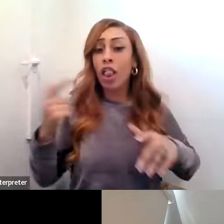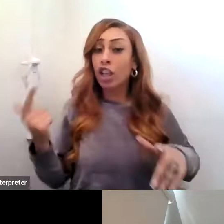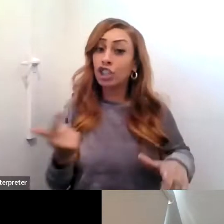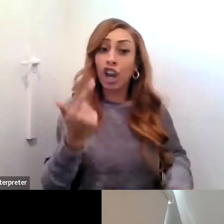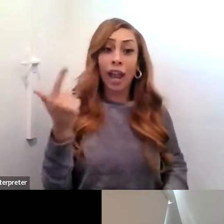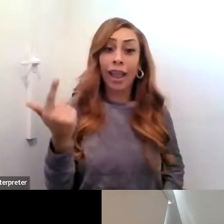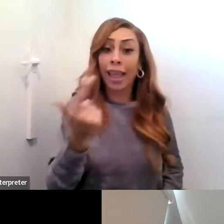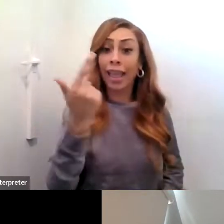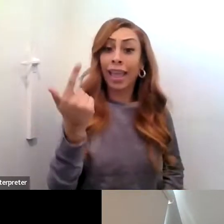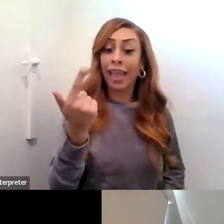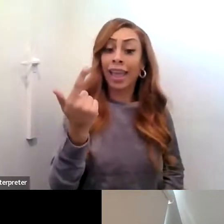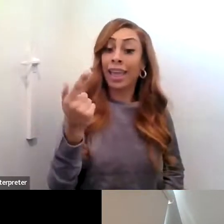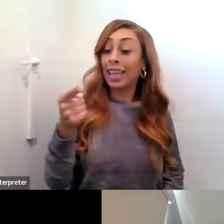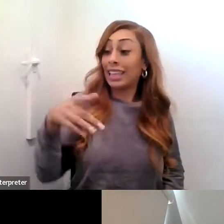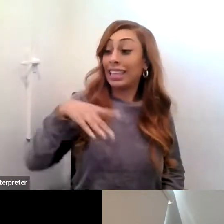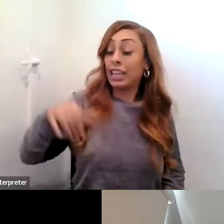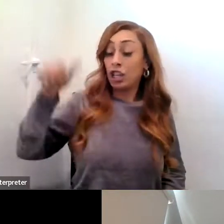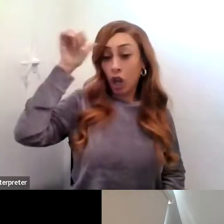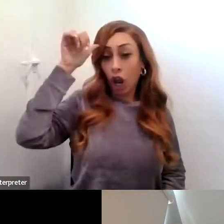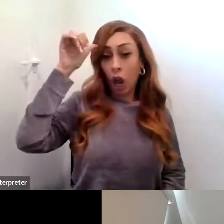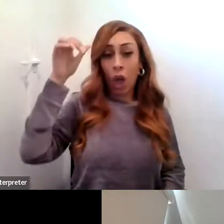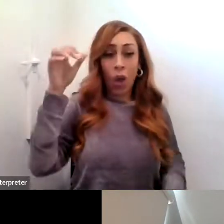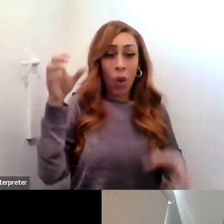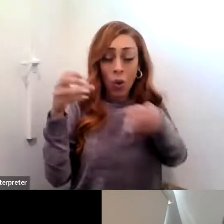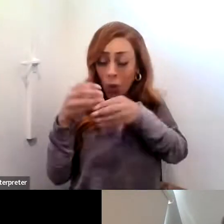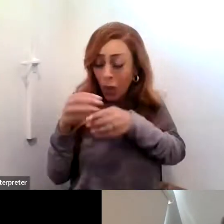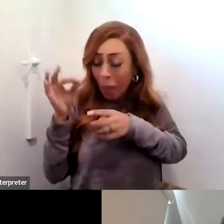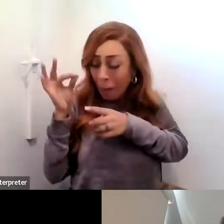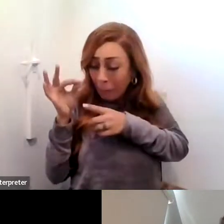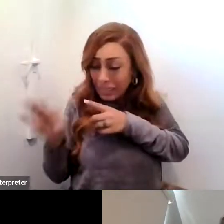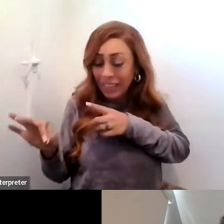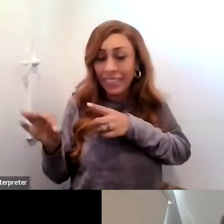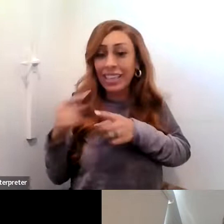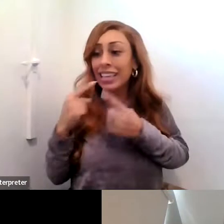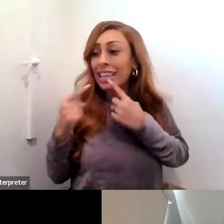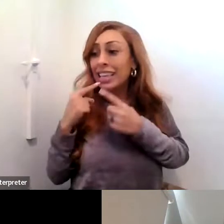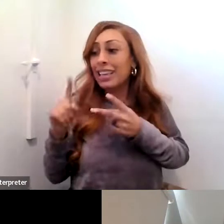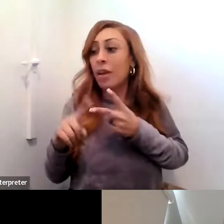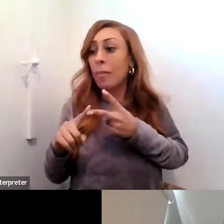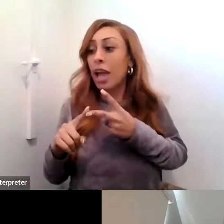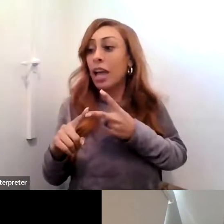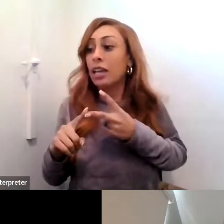of someone who needs to know a very particular piece of information, answer a very particular question